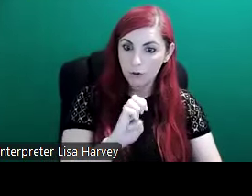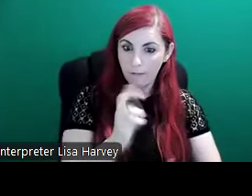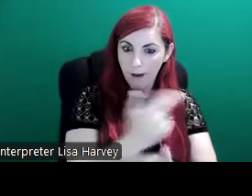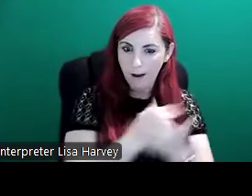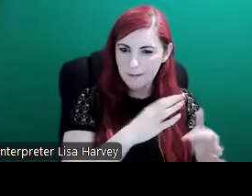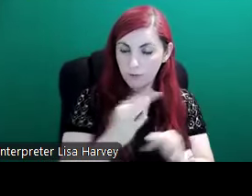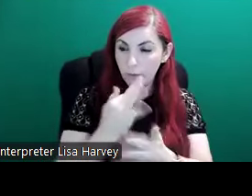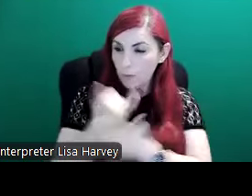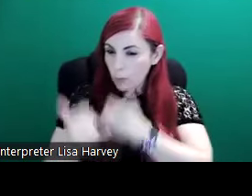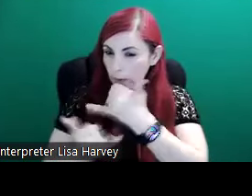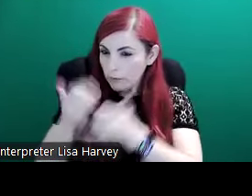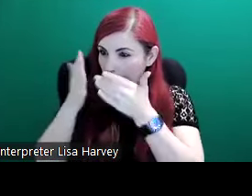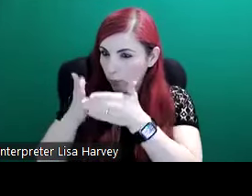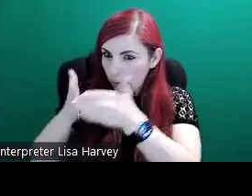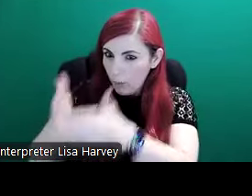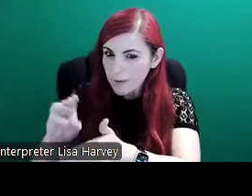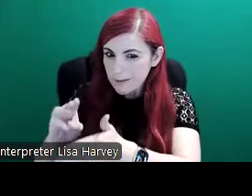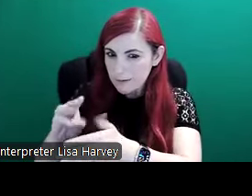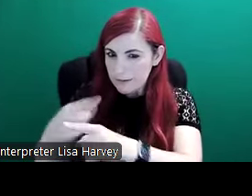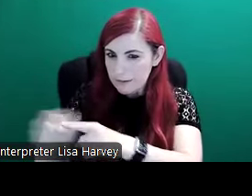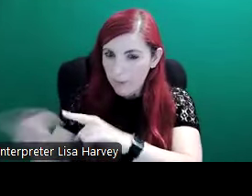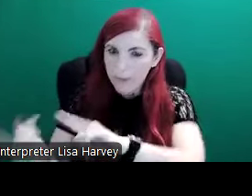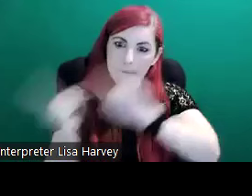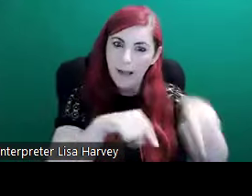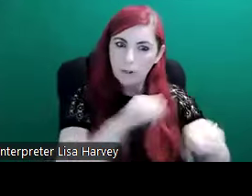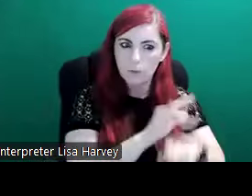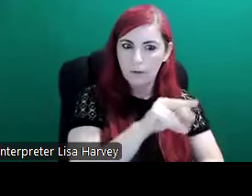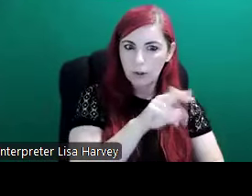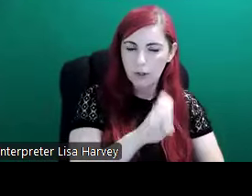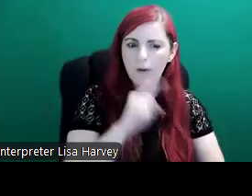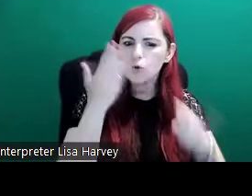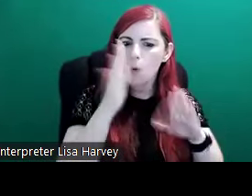commitment to pure abstraction, was manifest first in subjects that were either